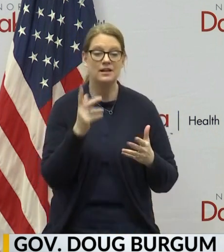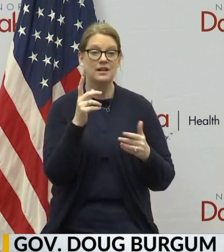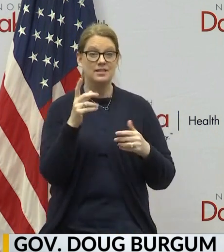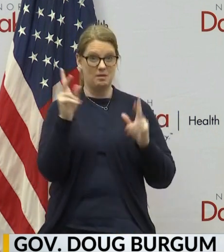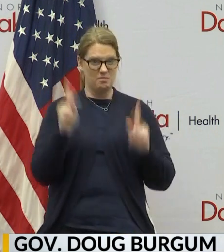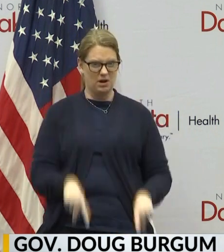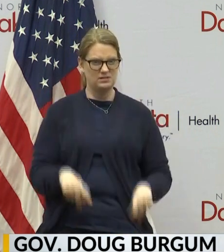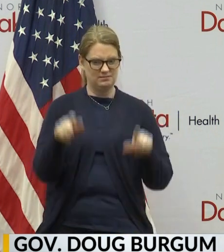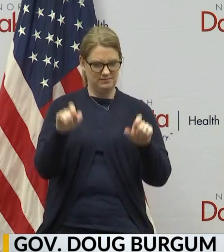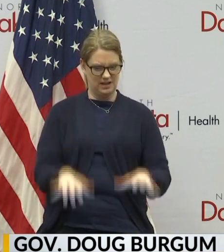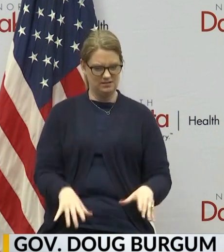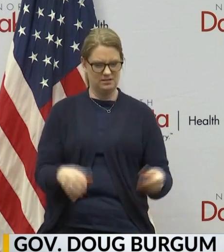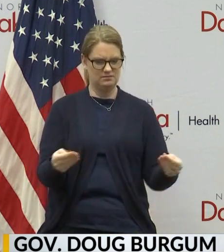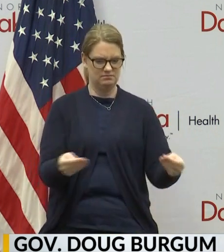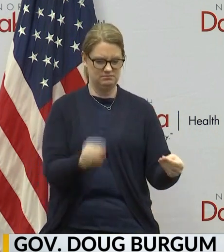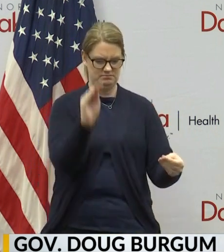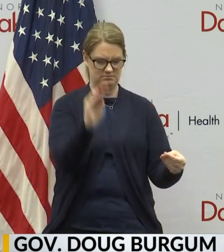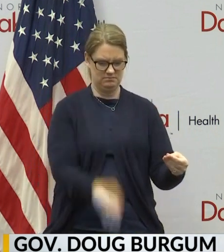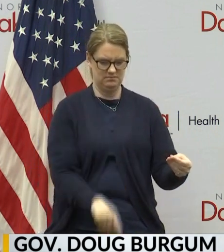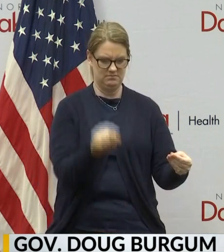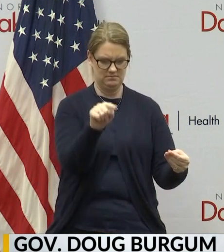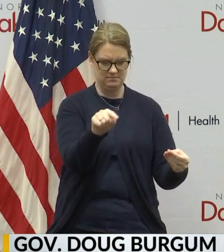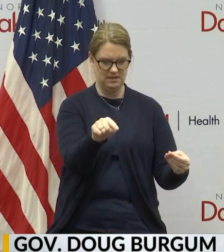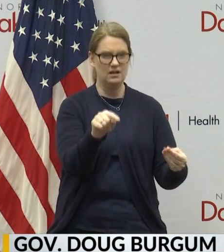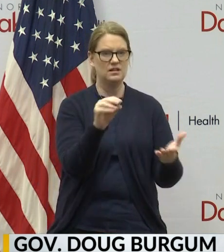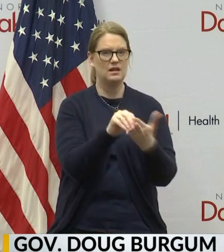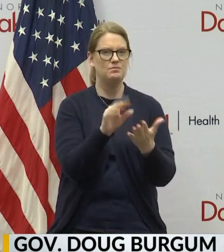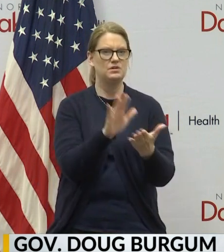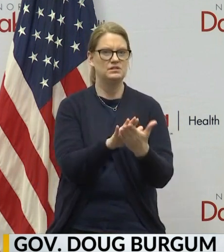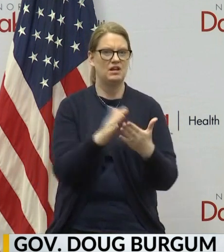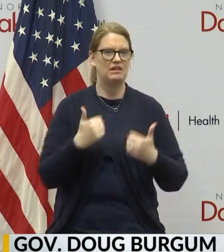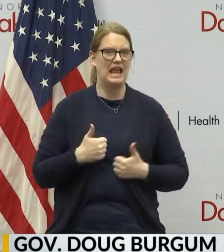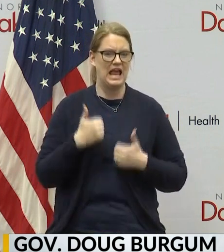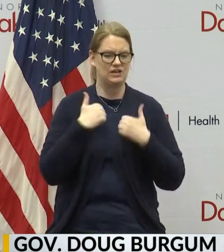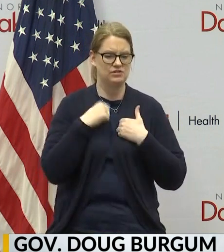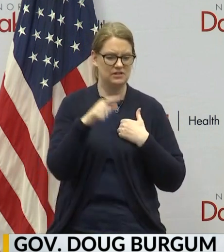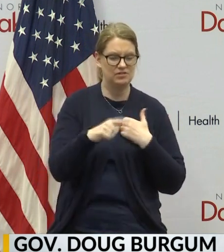REGARDLESS WHERE YOU HAD THE TEST TAKEN, THE COUNTY DATA WE SHOW IS WHAT THE ADDRESS THE PERSON PUTS AS THEIR HOME